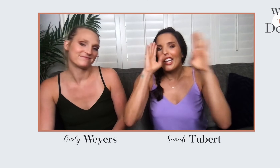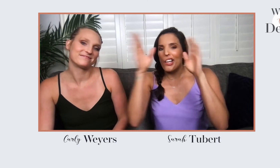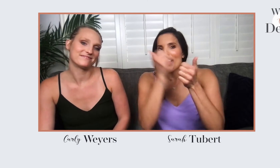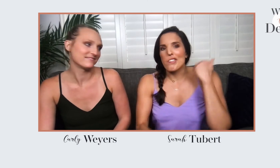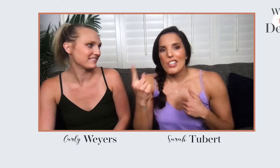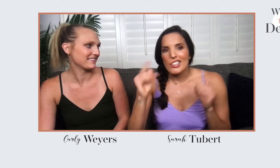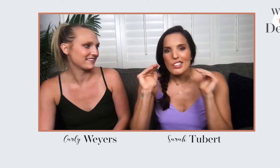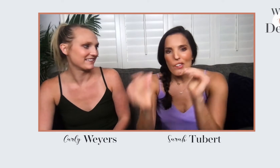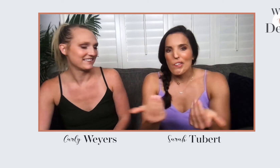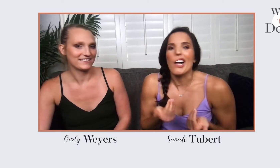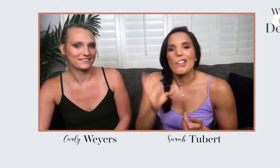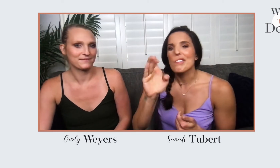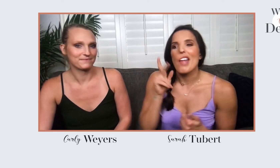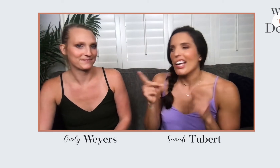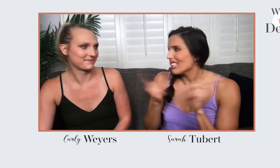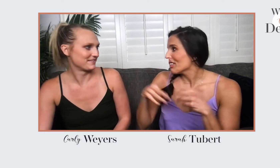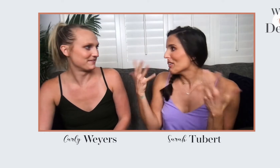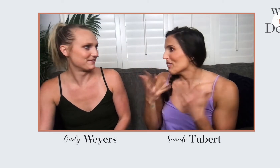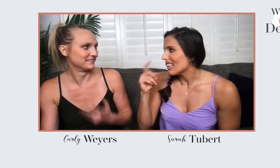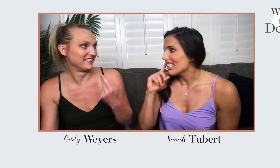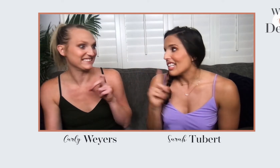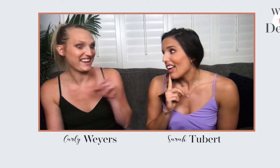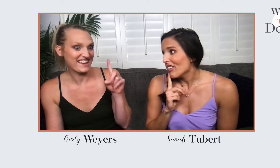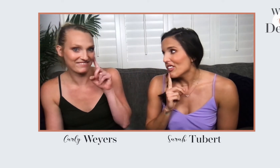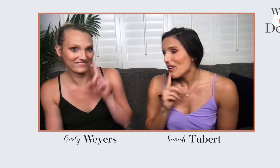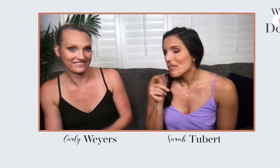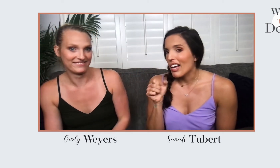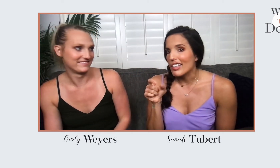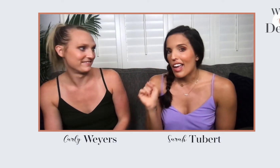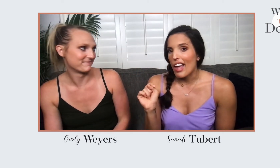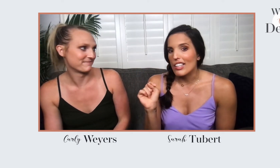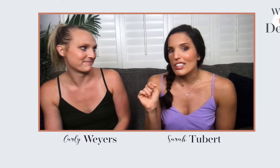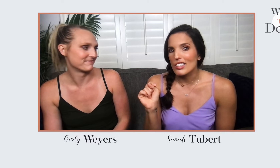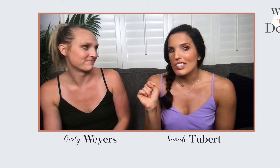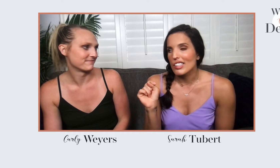Hello, everyone, welcome back to [Both] What the Deaf?! Podcast.